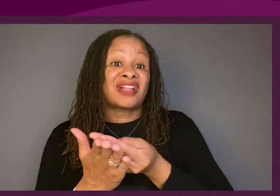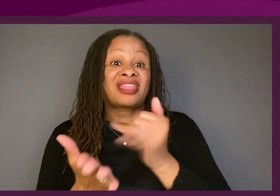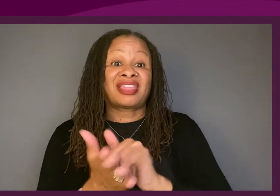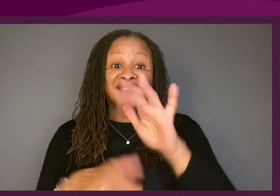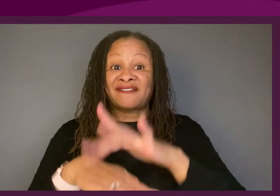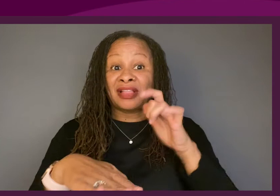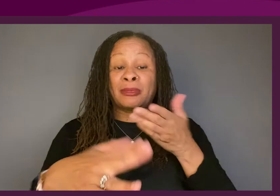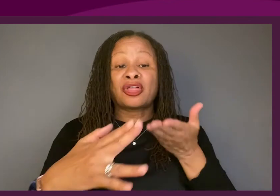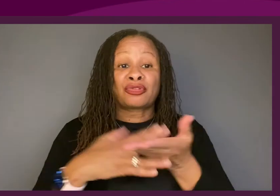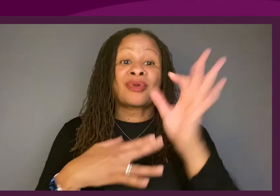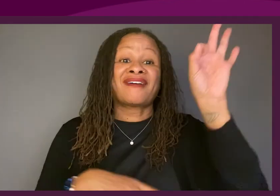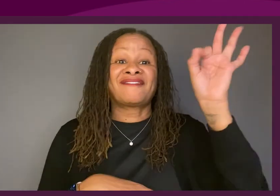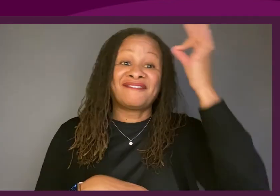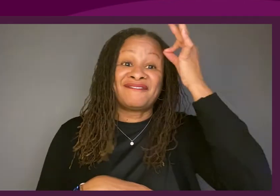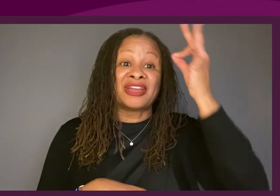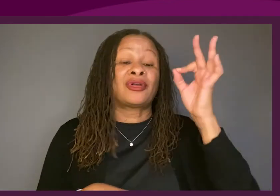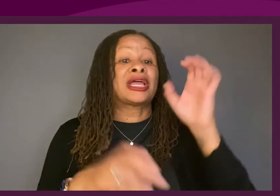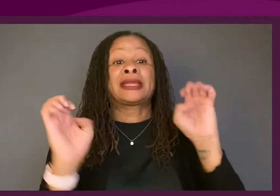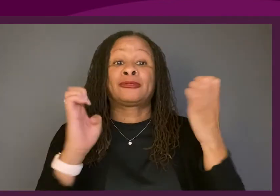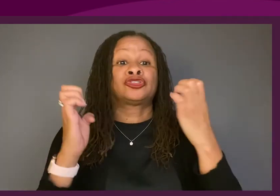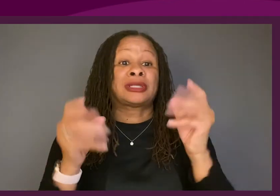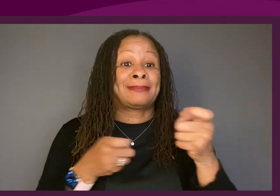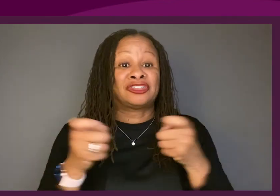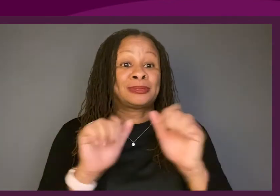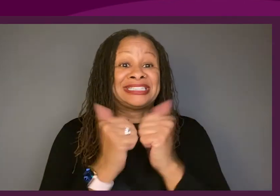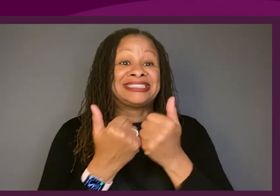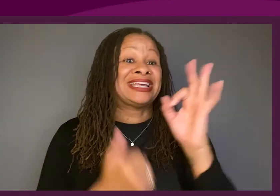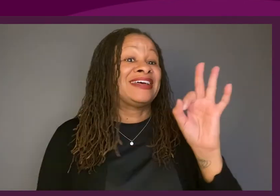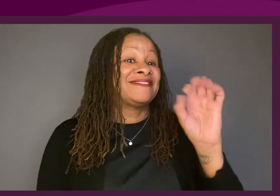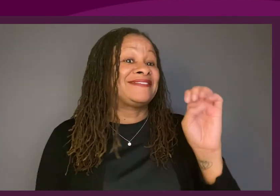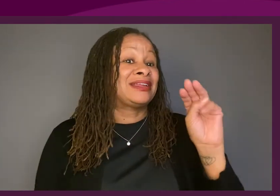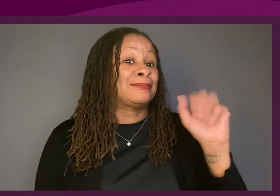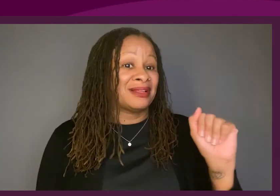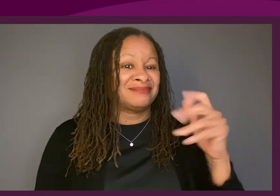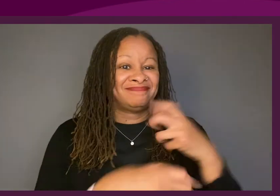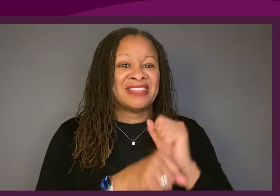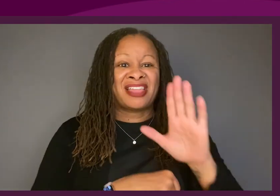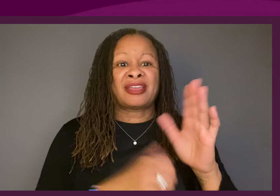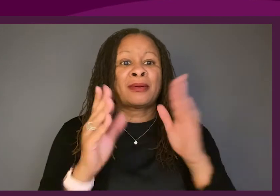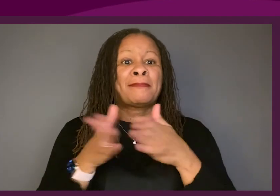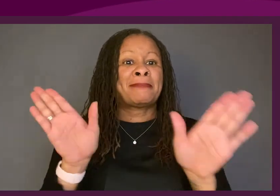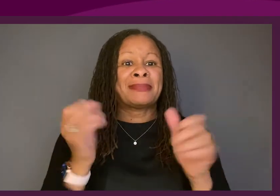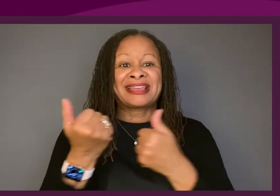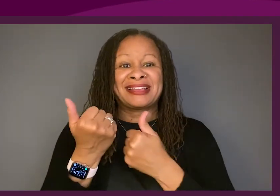category B, Emergency Protective Measures funding, to enable independent living centers